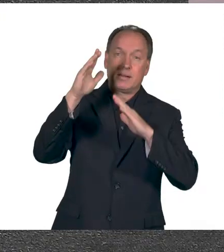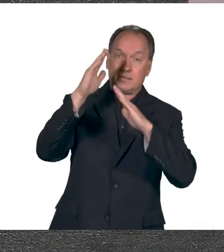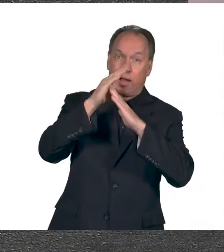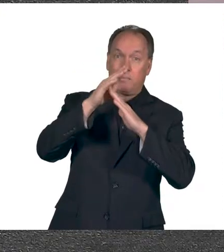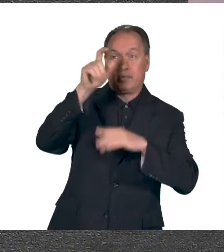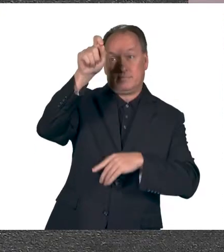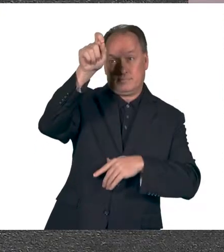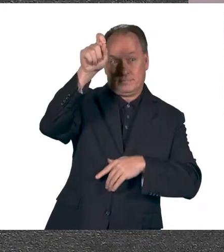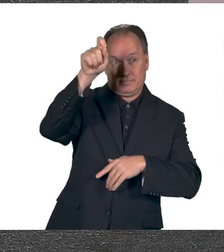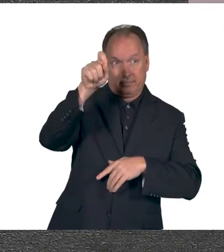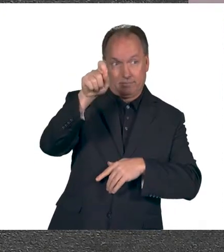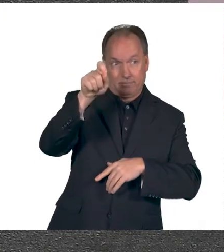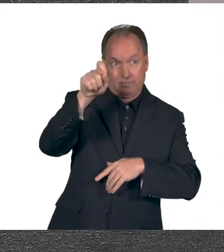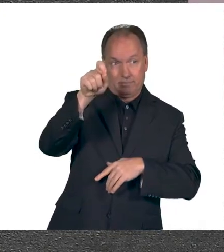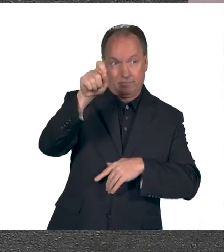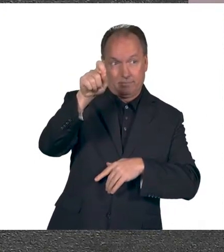So we go straight down,